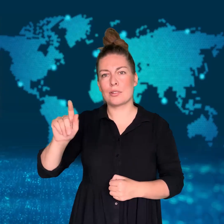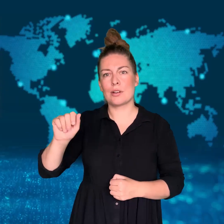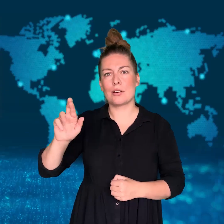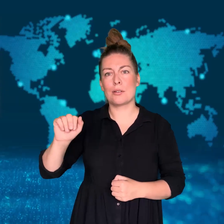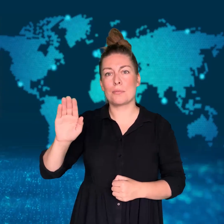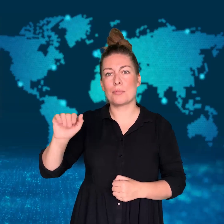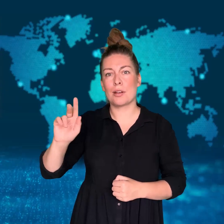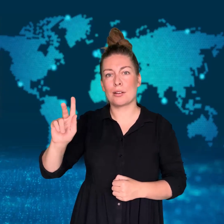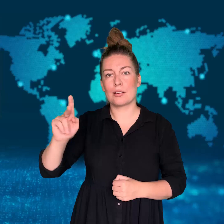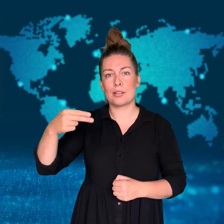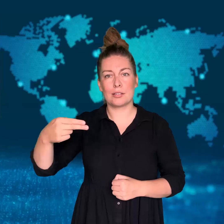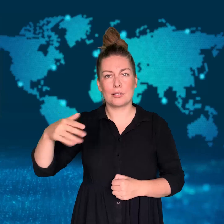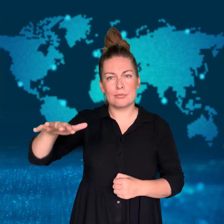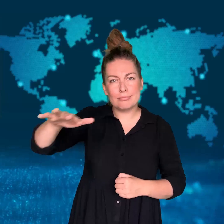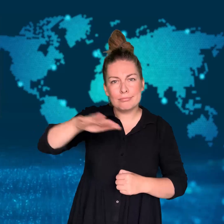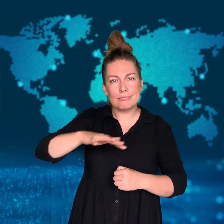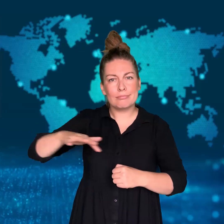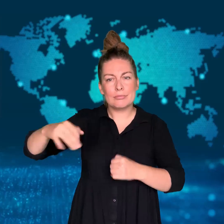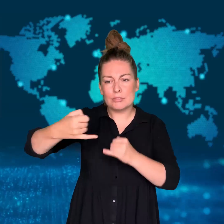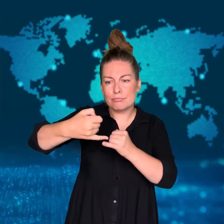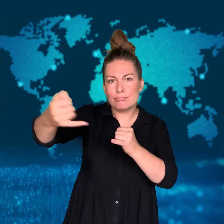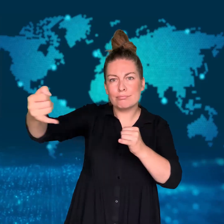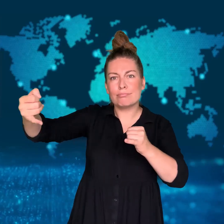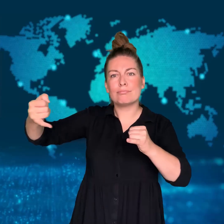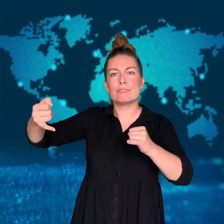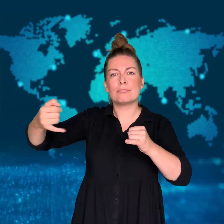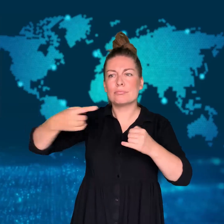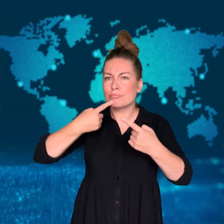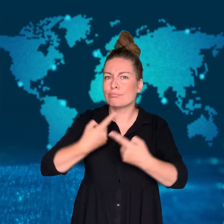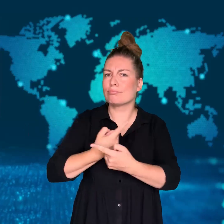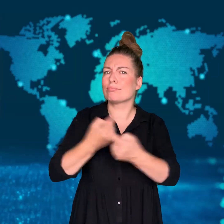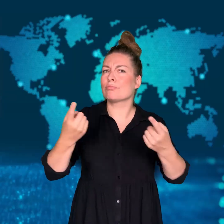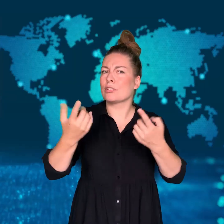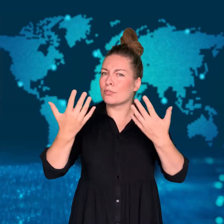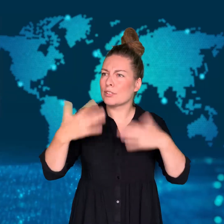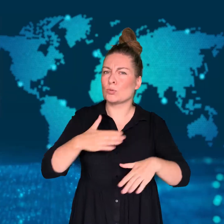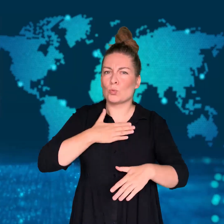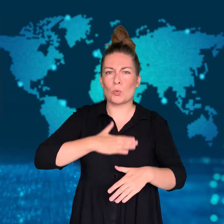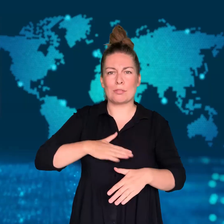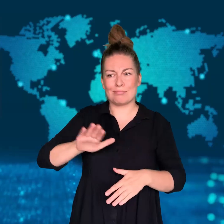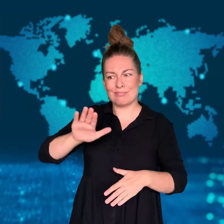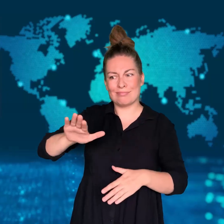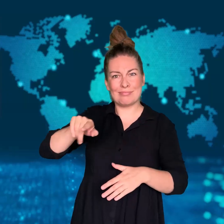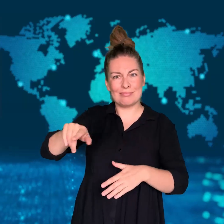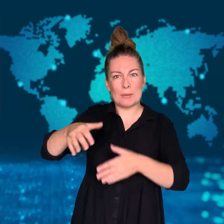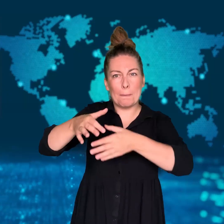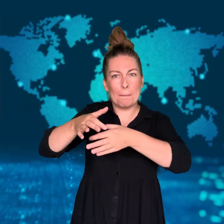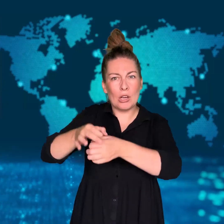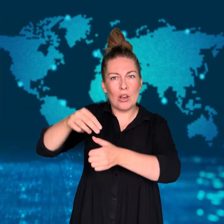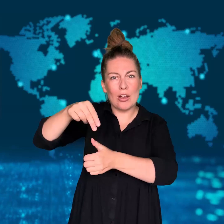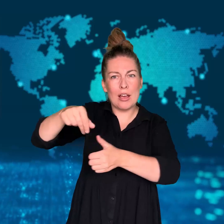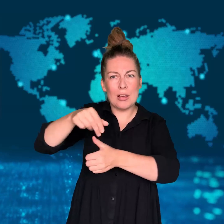Azerbaijan in 1991.